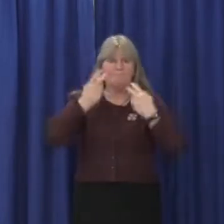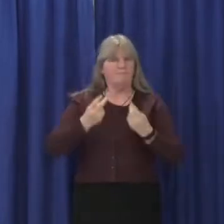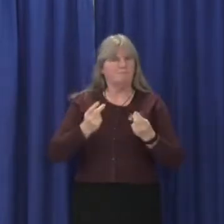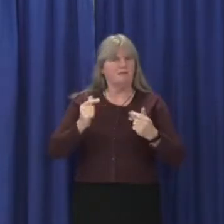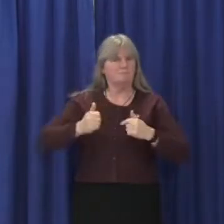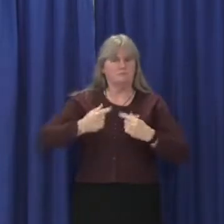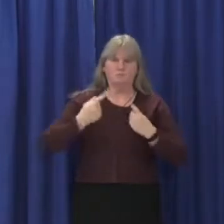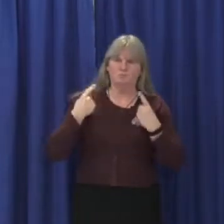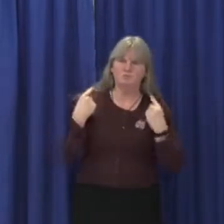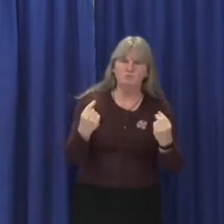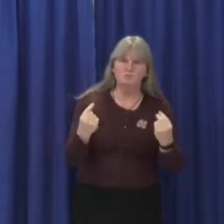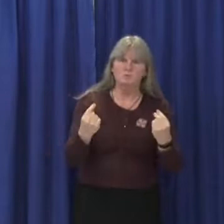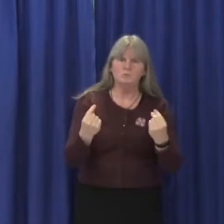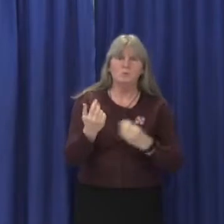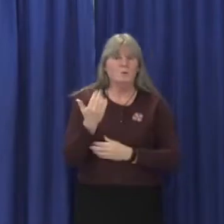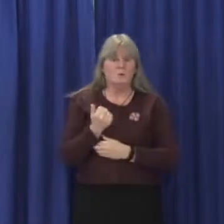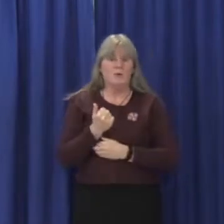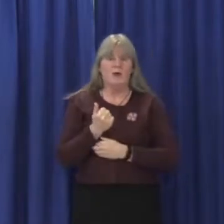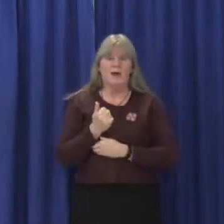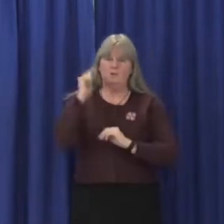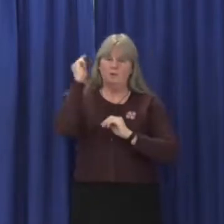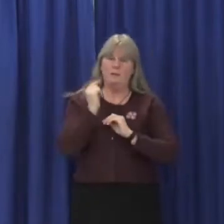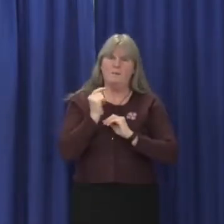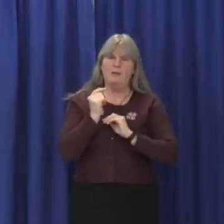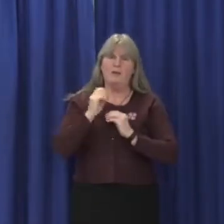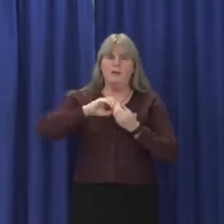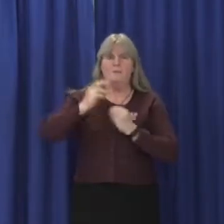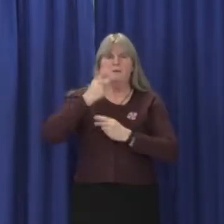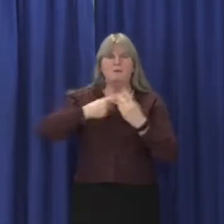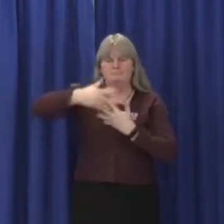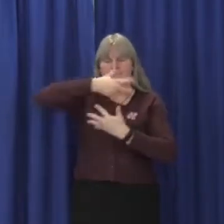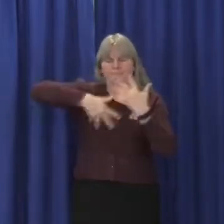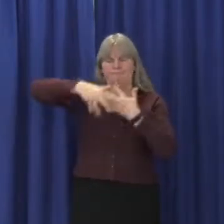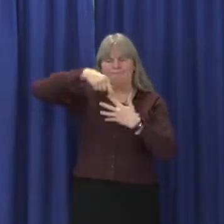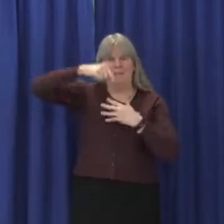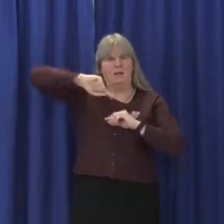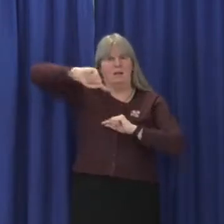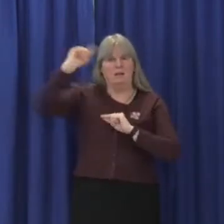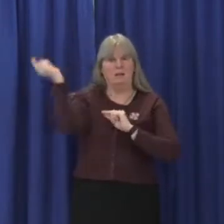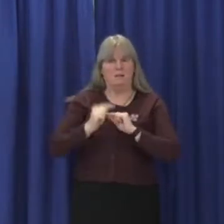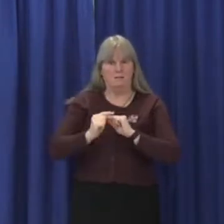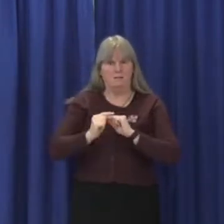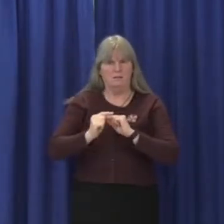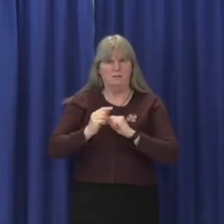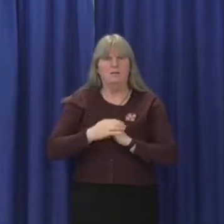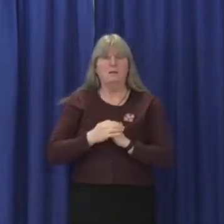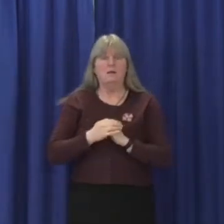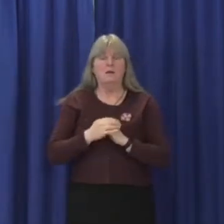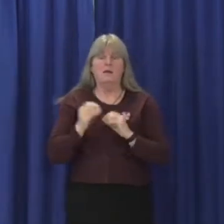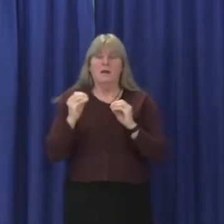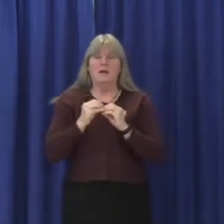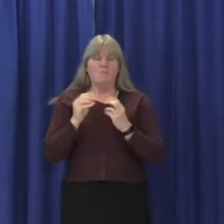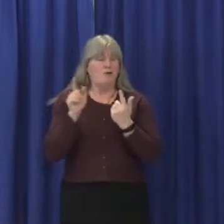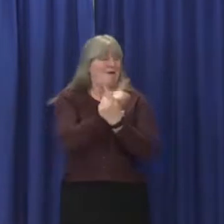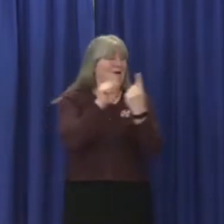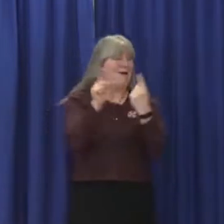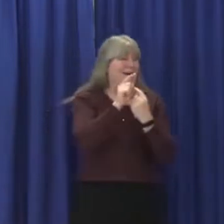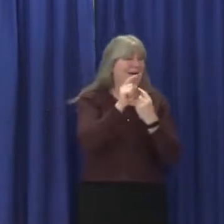reduce the number of close contacts amongst individuals. The more contacts that you have, the greater risk